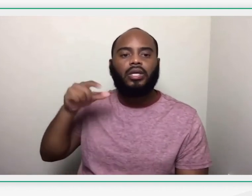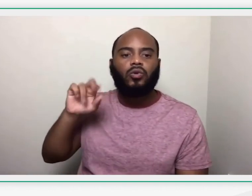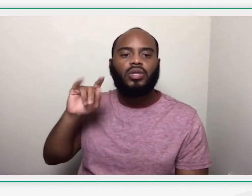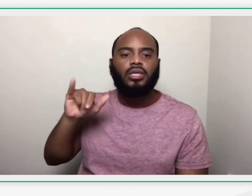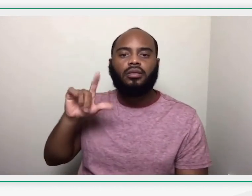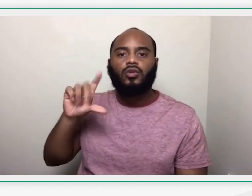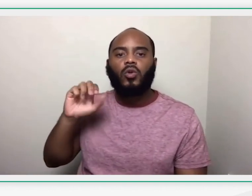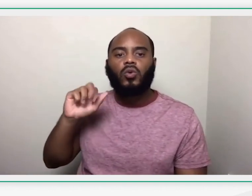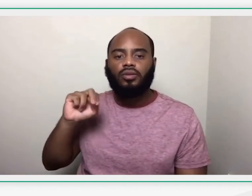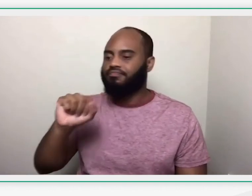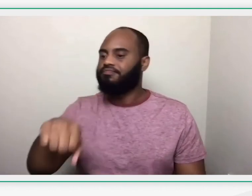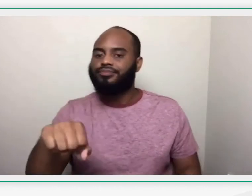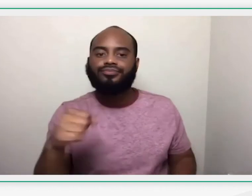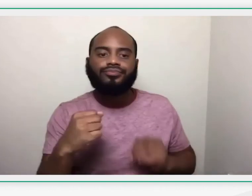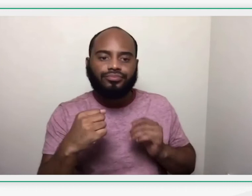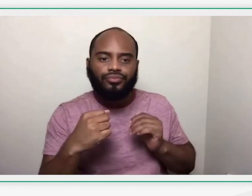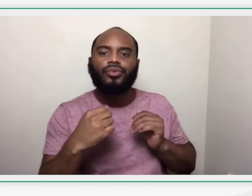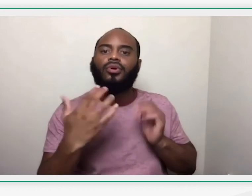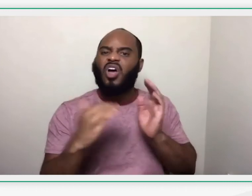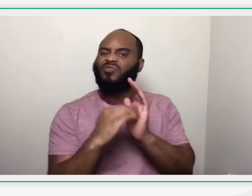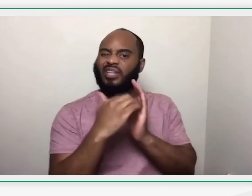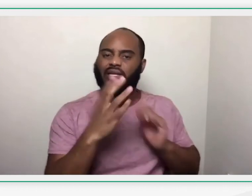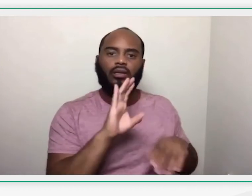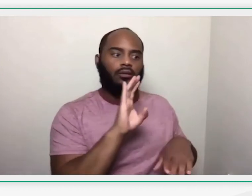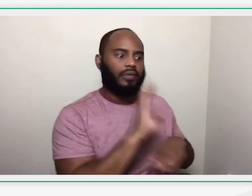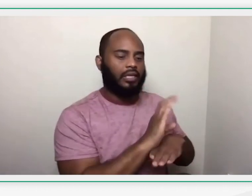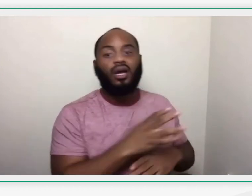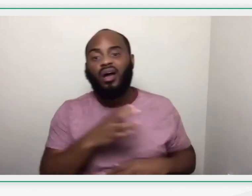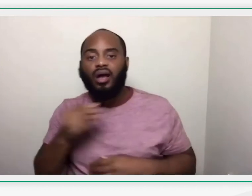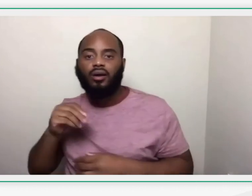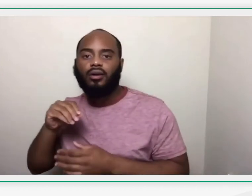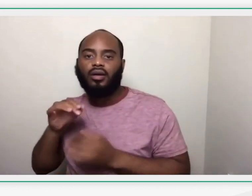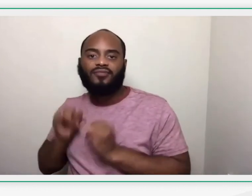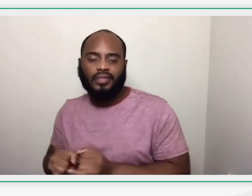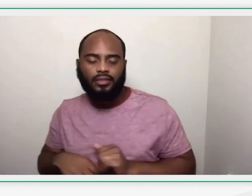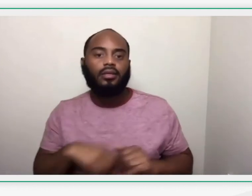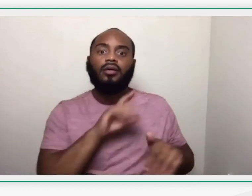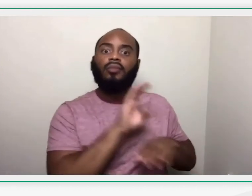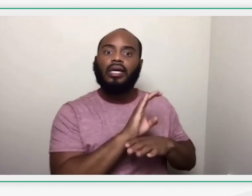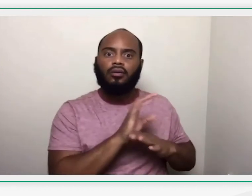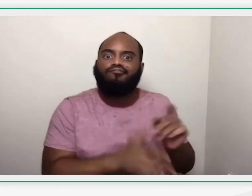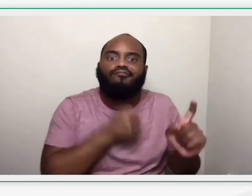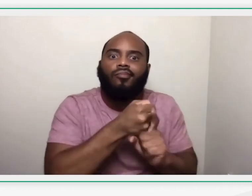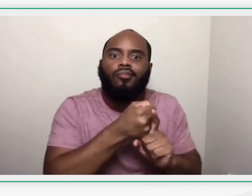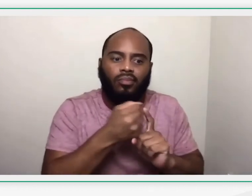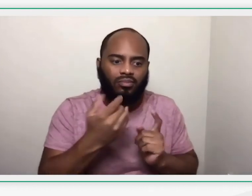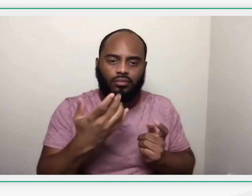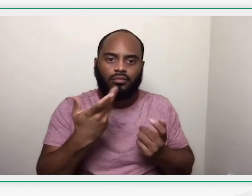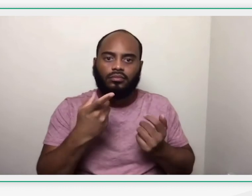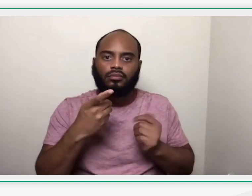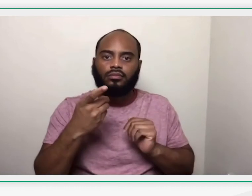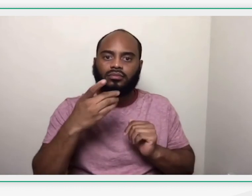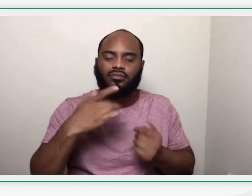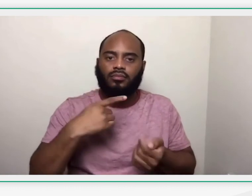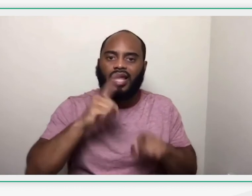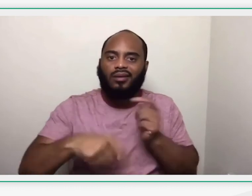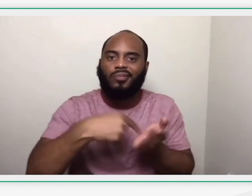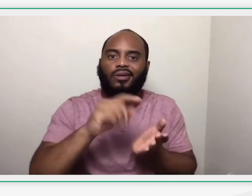Other types of emergency loans are home equity loans. And, again, in both our business and personal life, we can have impacts that